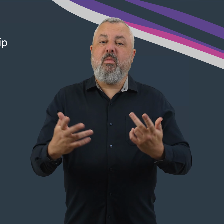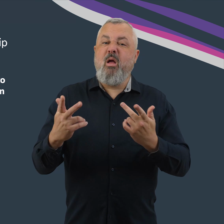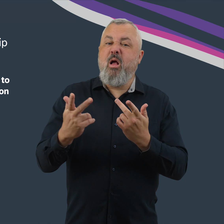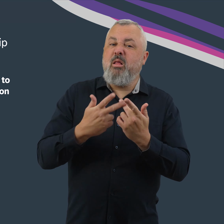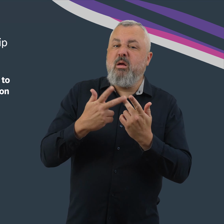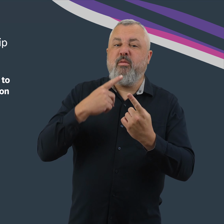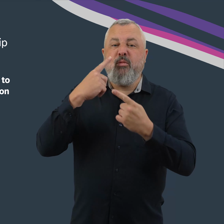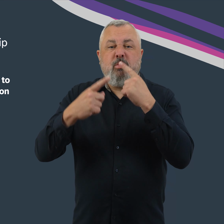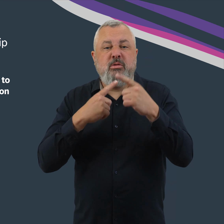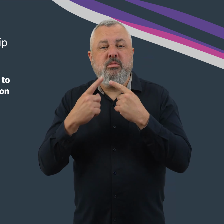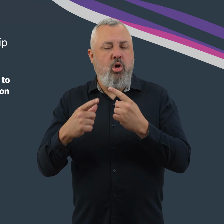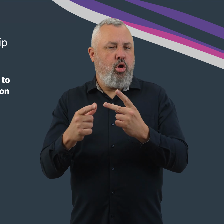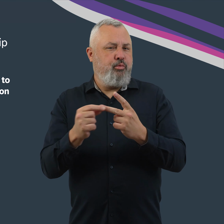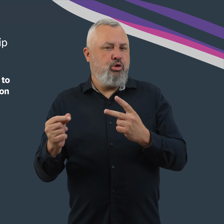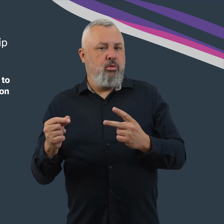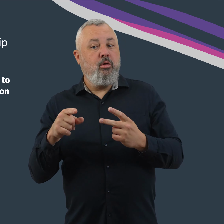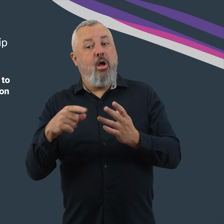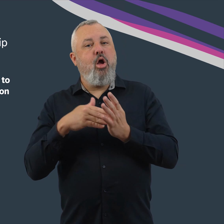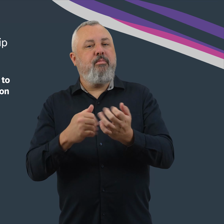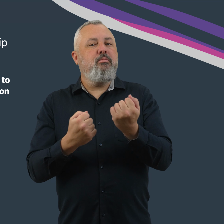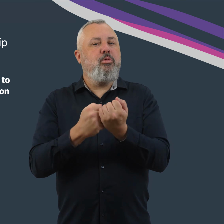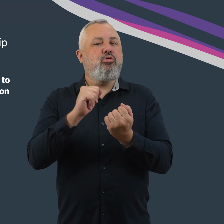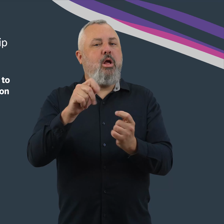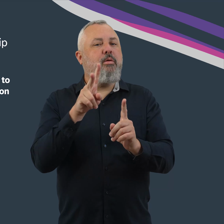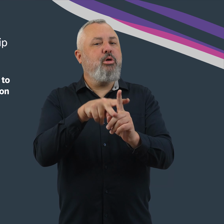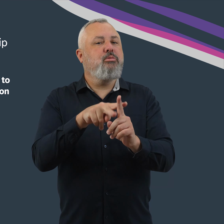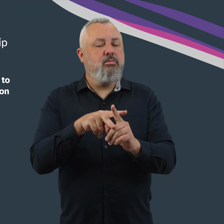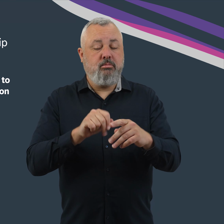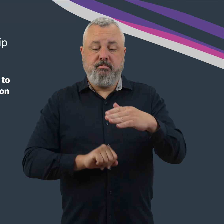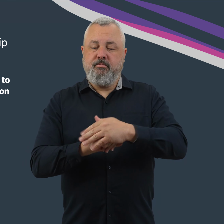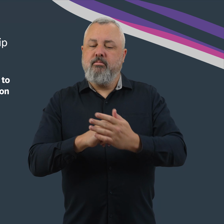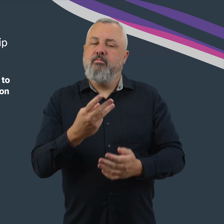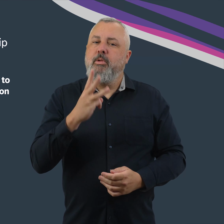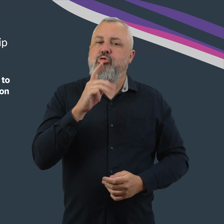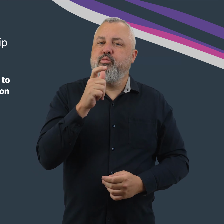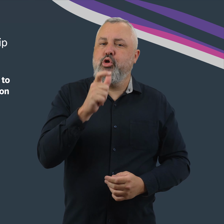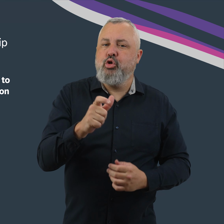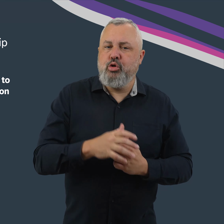Other information you would like to provide to support your application (optional) Up to 300 words.